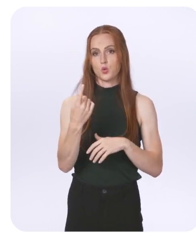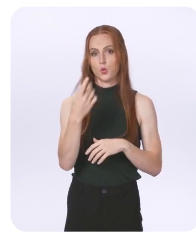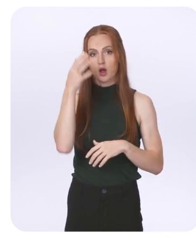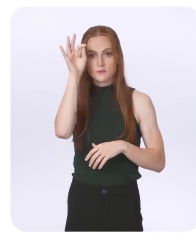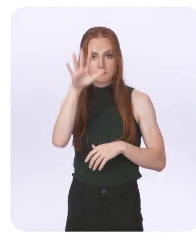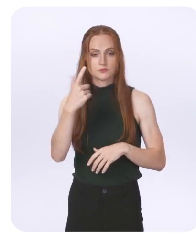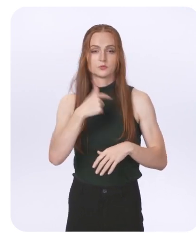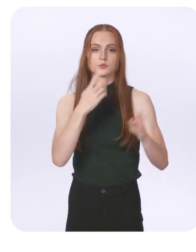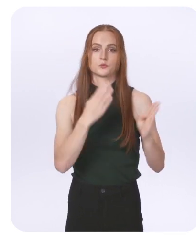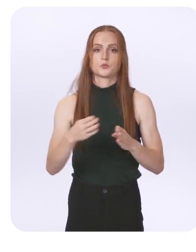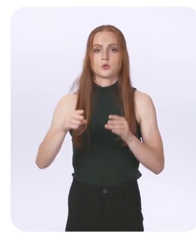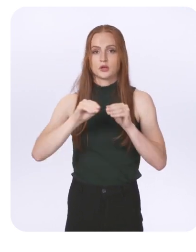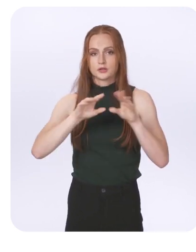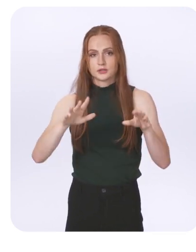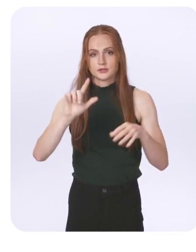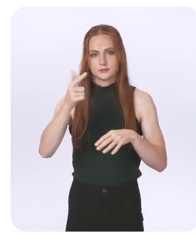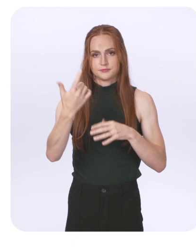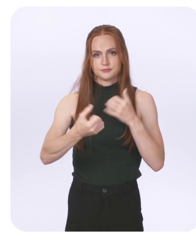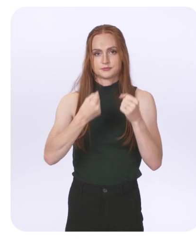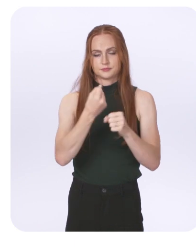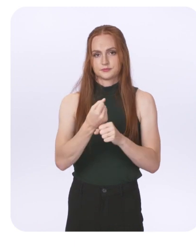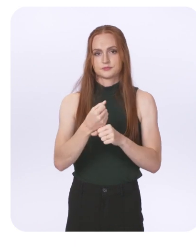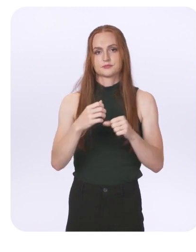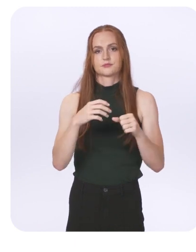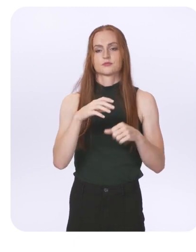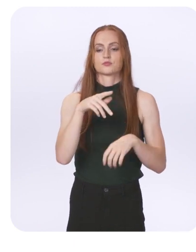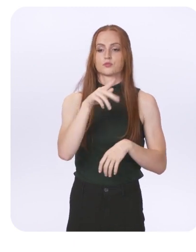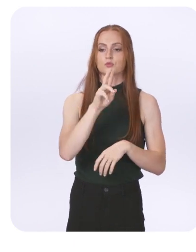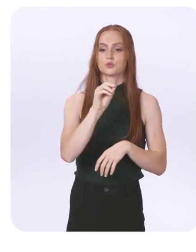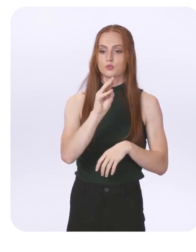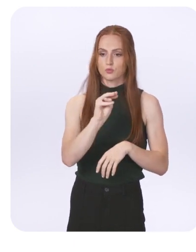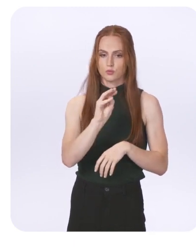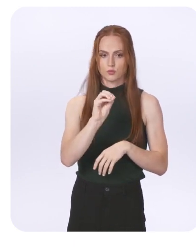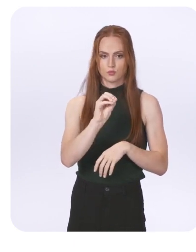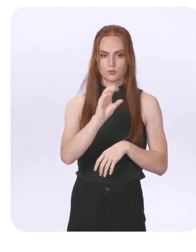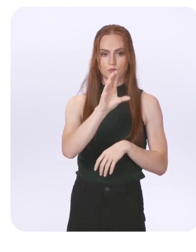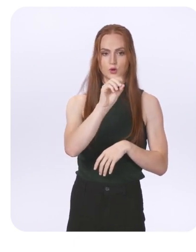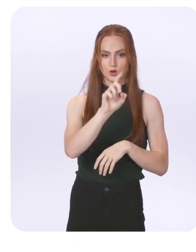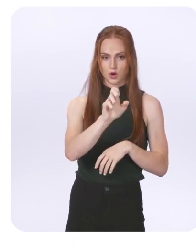Trial users are a high-intent cohort we believe are worth retargeting.